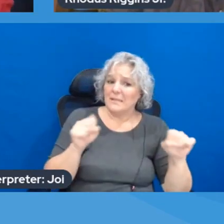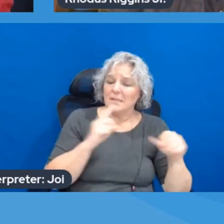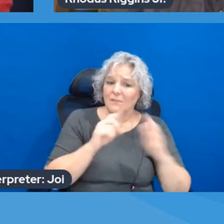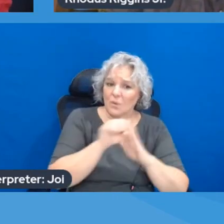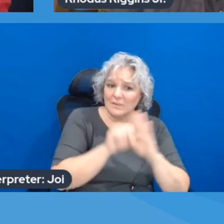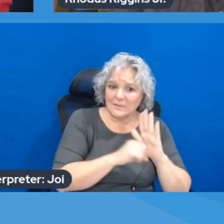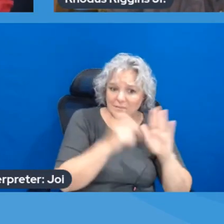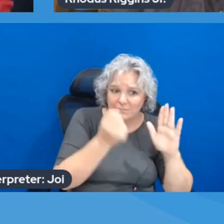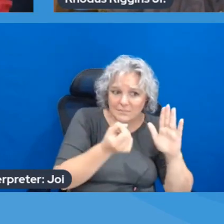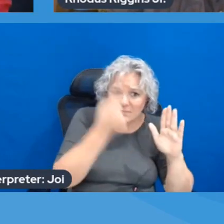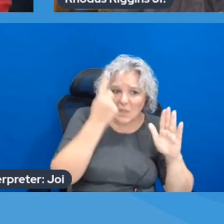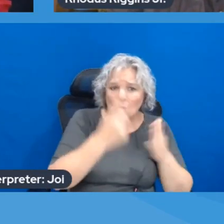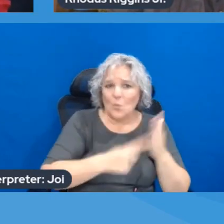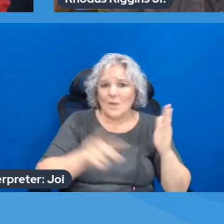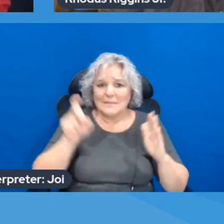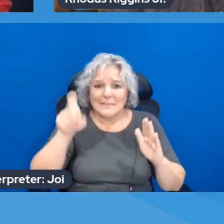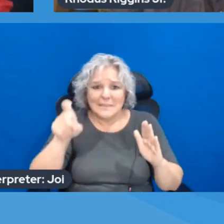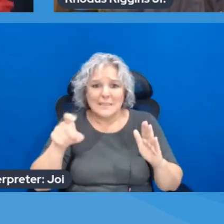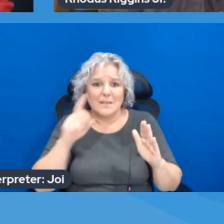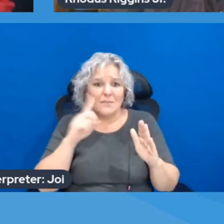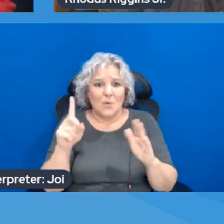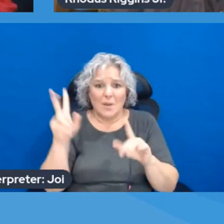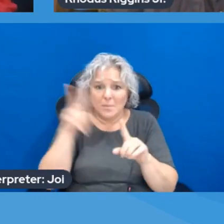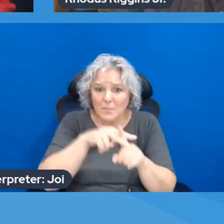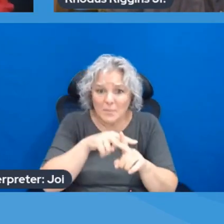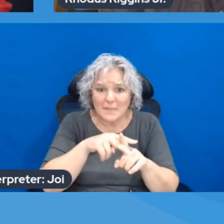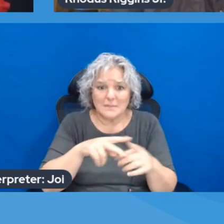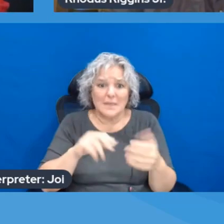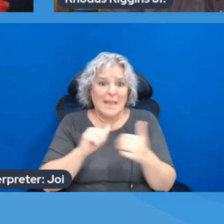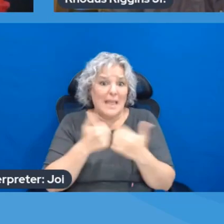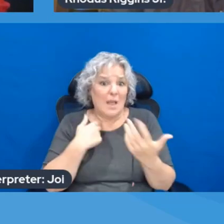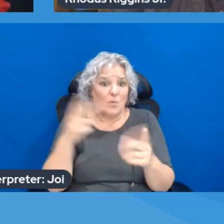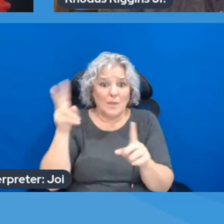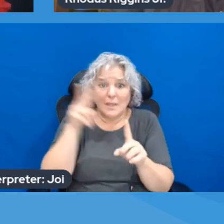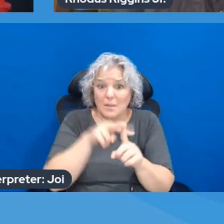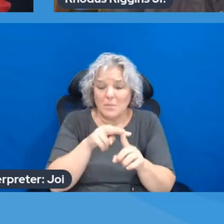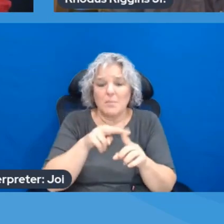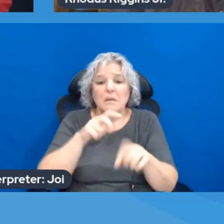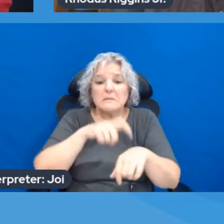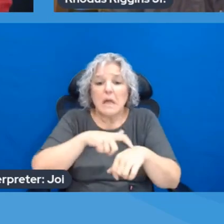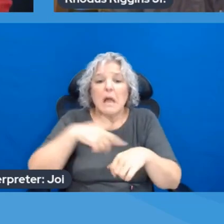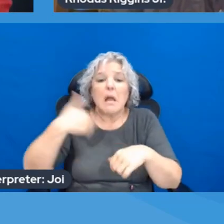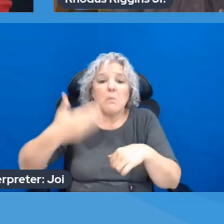the necessary stages of implementation and how implementation progresses over time and how to